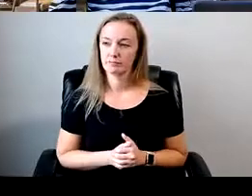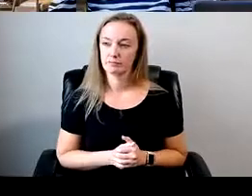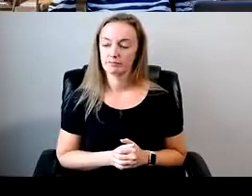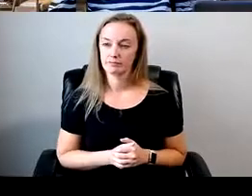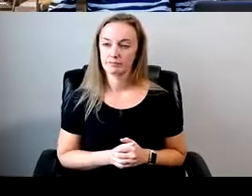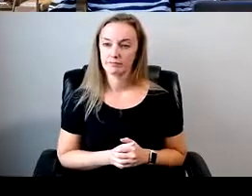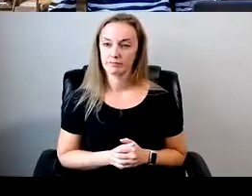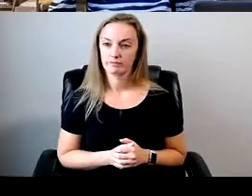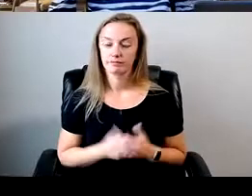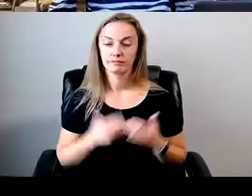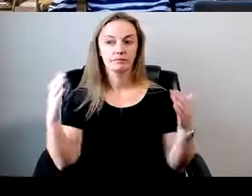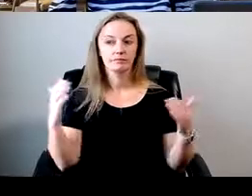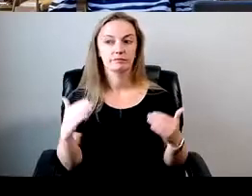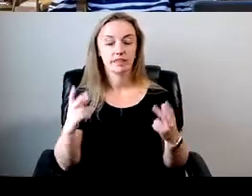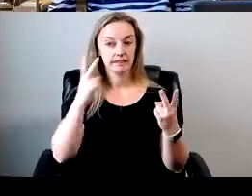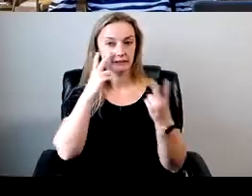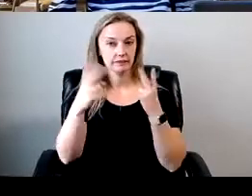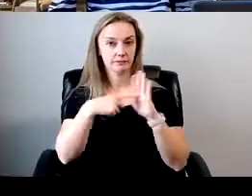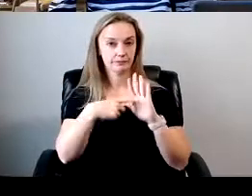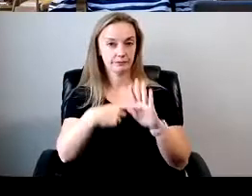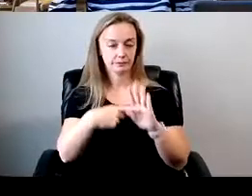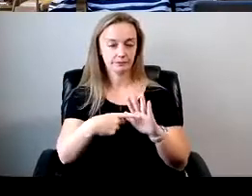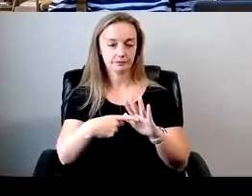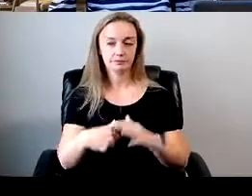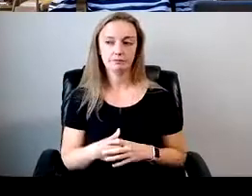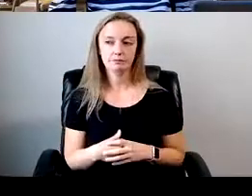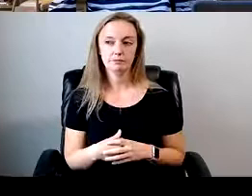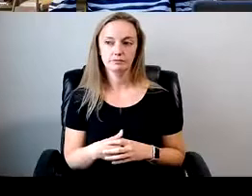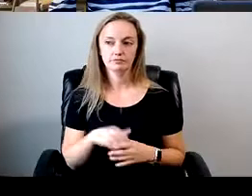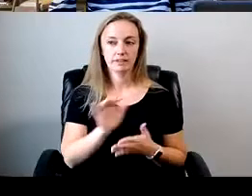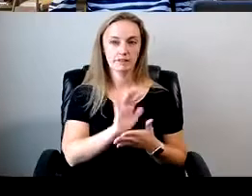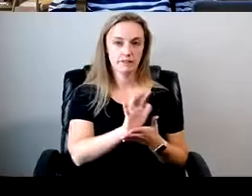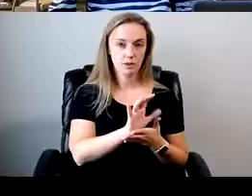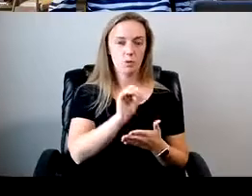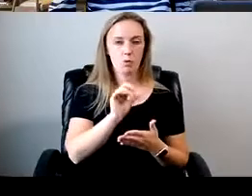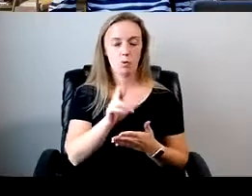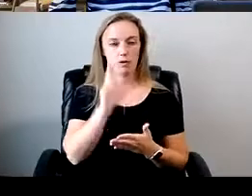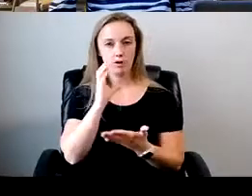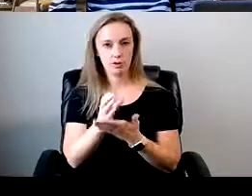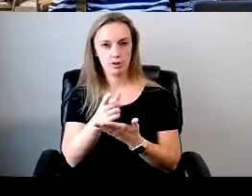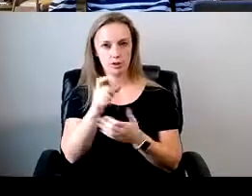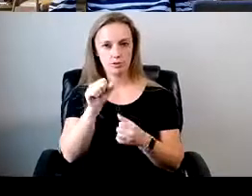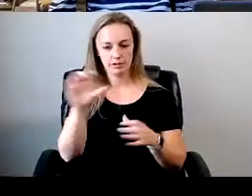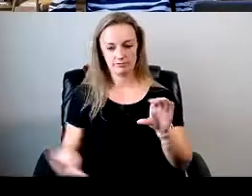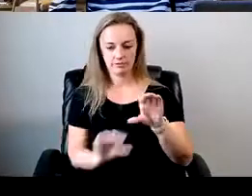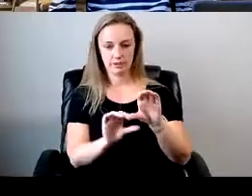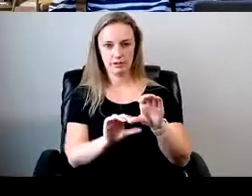All right, moving on to visual representations, such as videos or photos, you should always supplement with verbal descriptions,